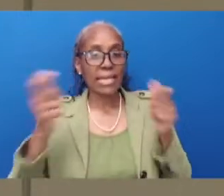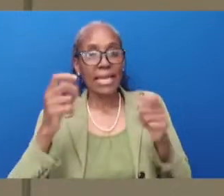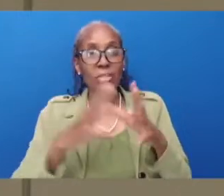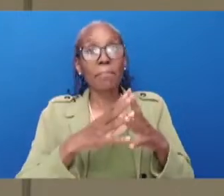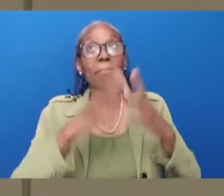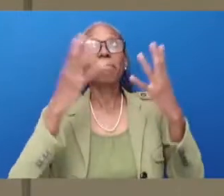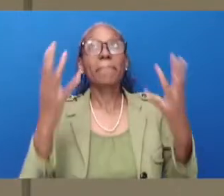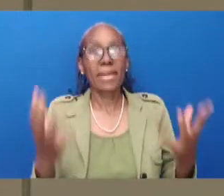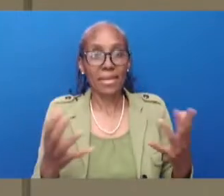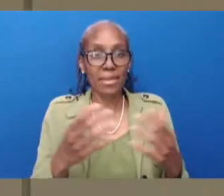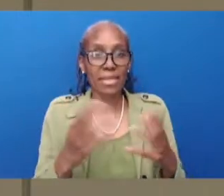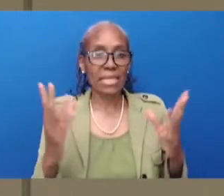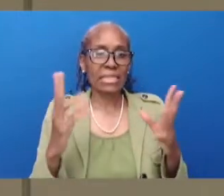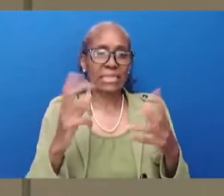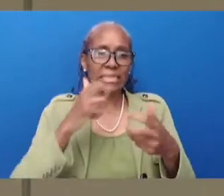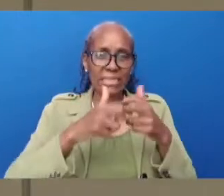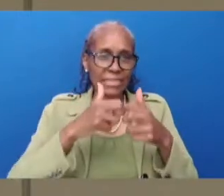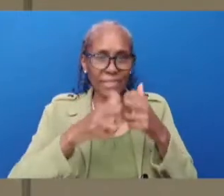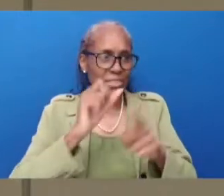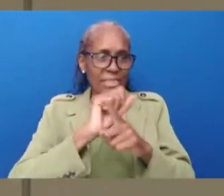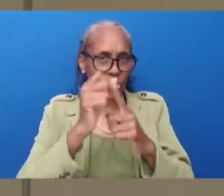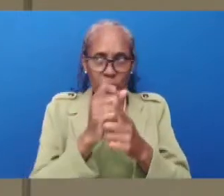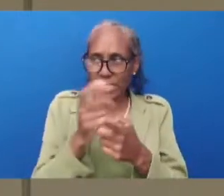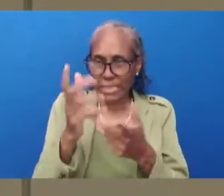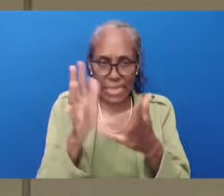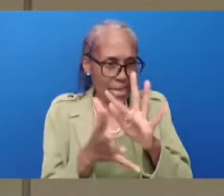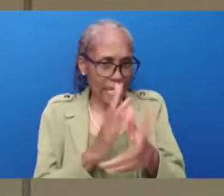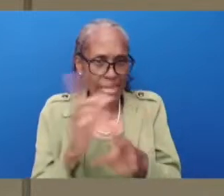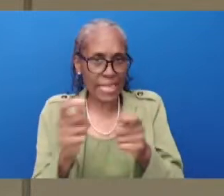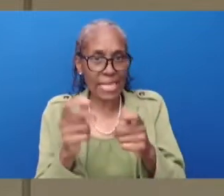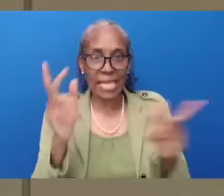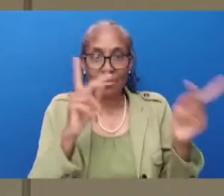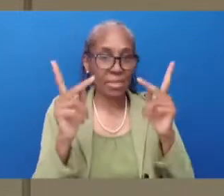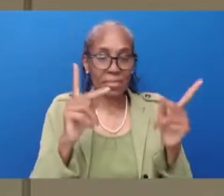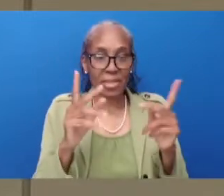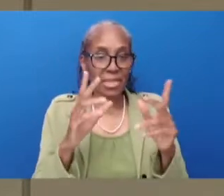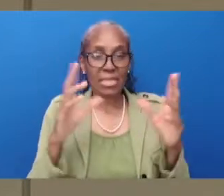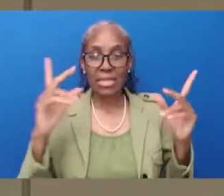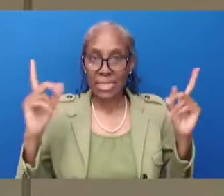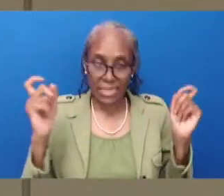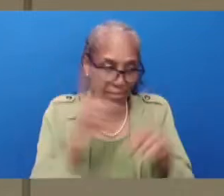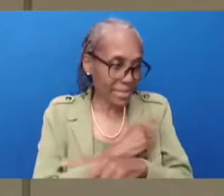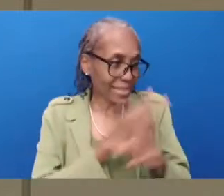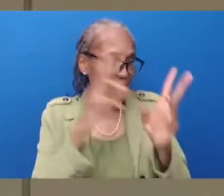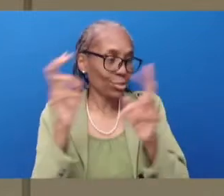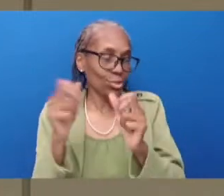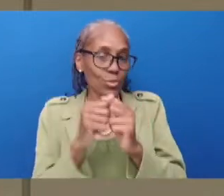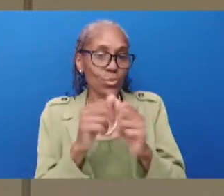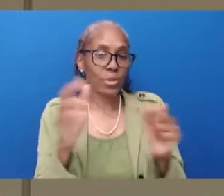BOTH, YOU'RE JUST CONSUMMATE